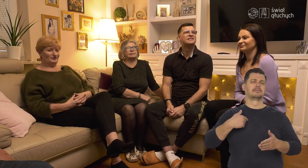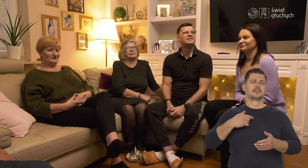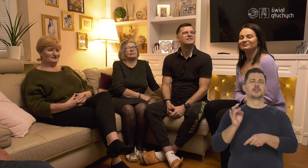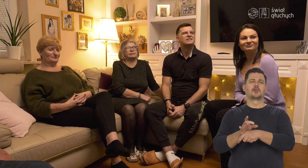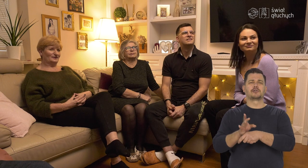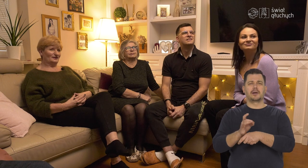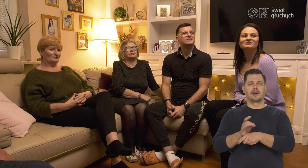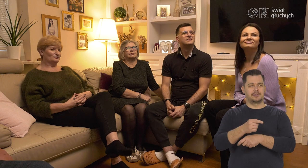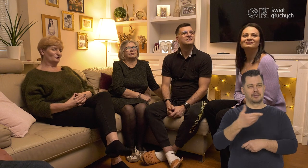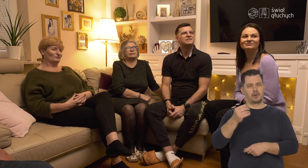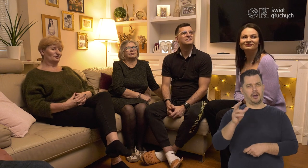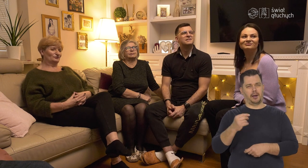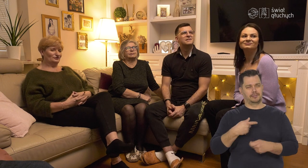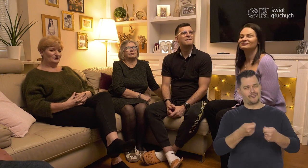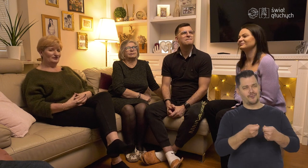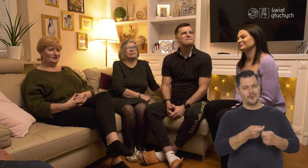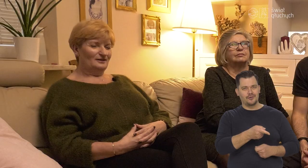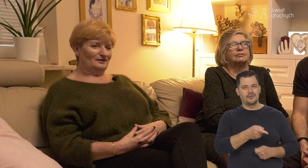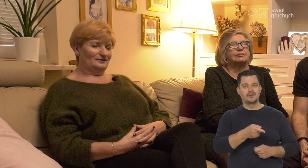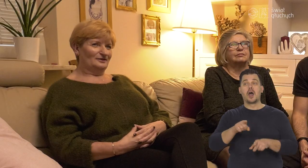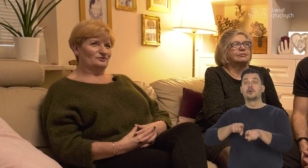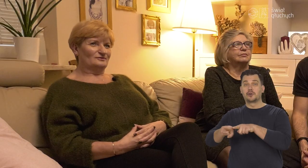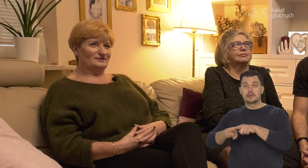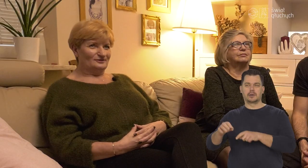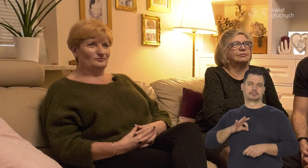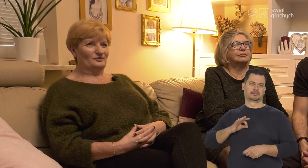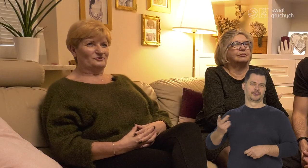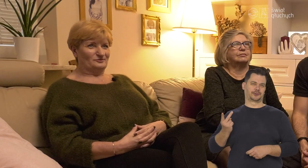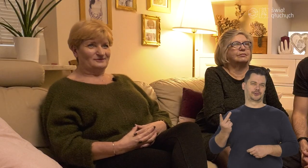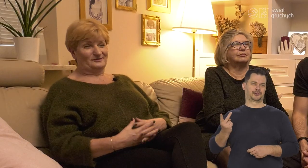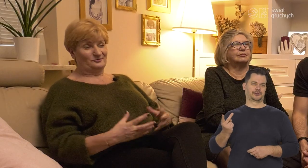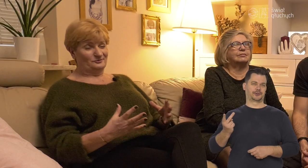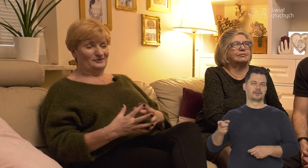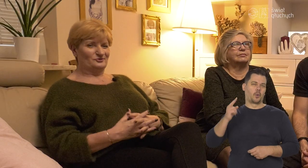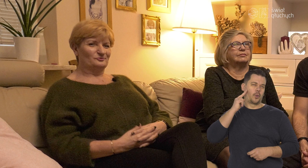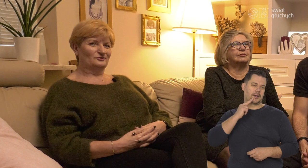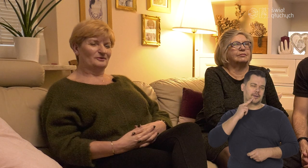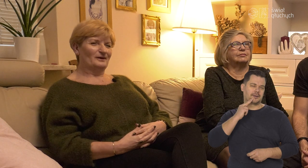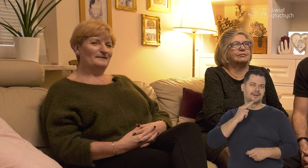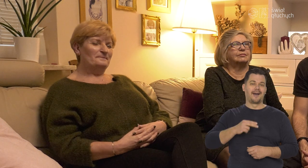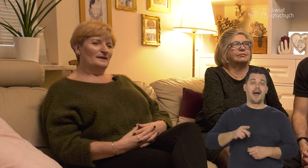I am Monica's aunt, her mother is my sister, only that she is deaf.